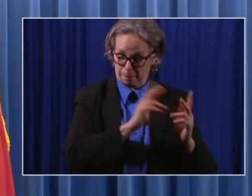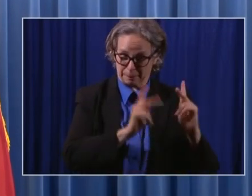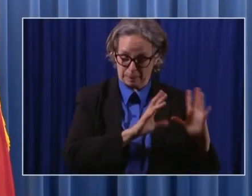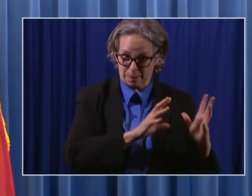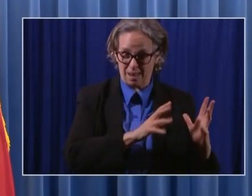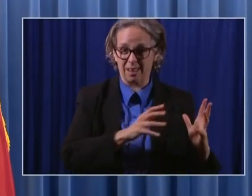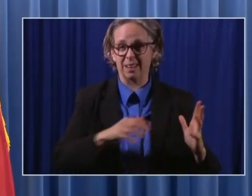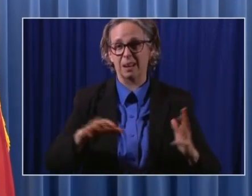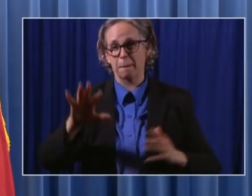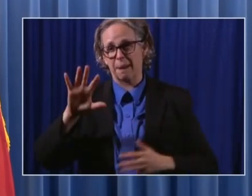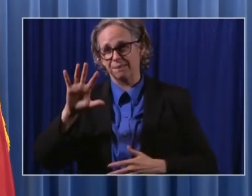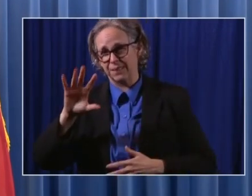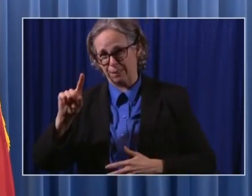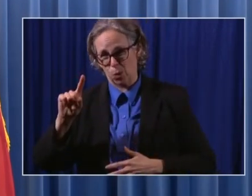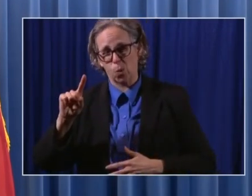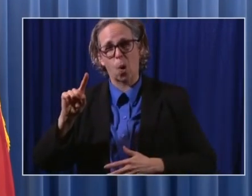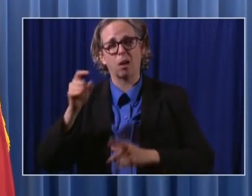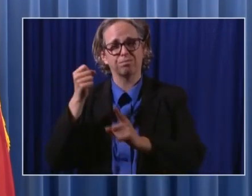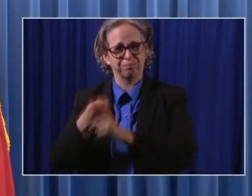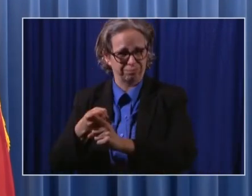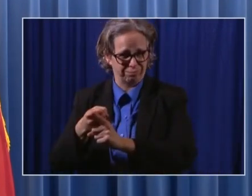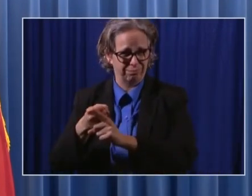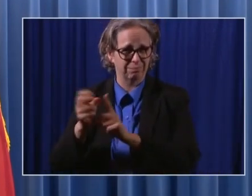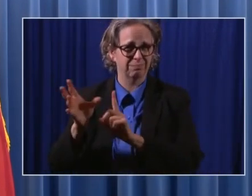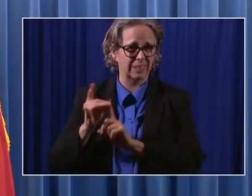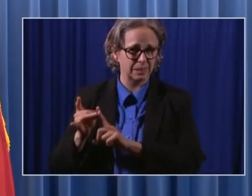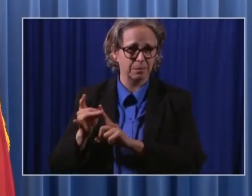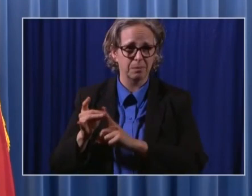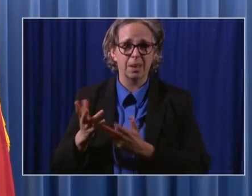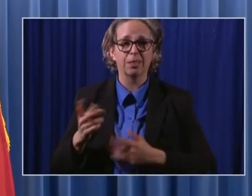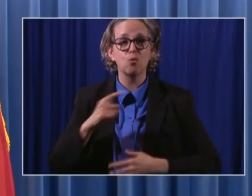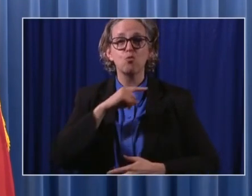51 CASES PER 100,000 RESIDENTS THE LAST TWO WEEKS. THIS IS THE FIRST WEEK OF HARDIN COUNTY IS BEING DESIGNATED AT A RISK LEVEL III